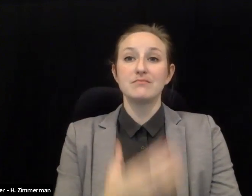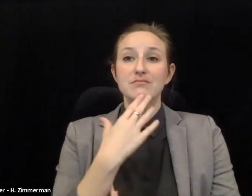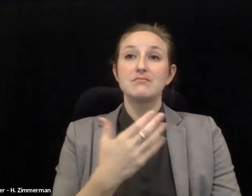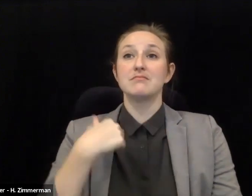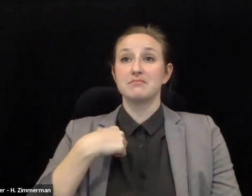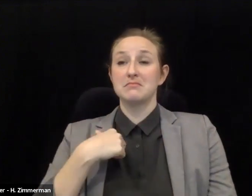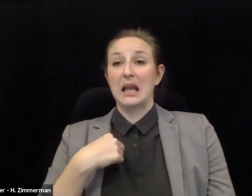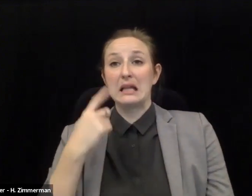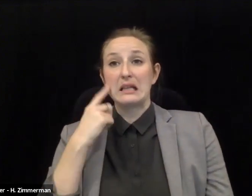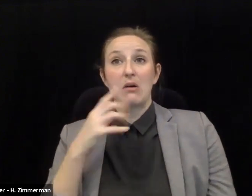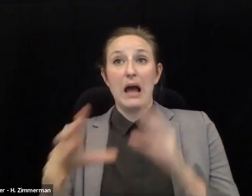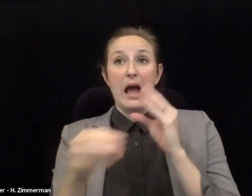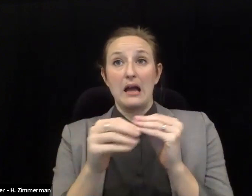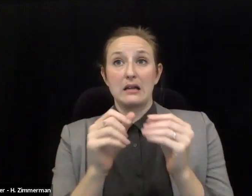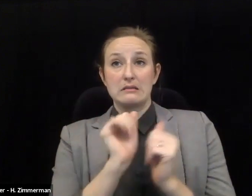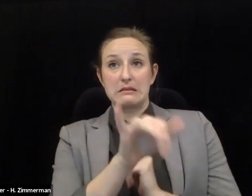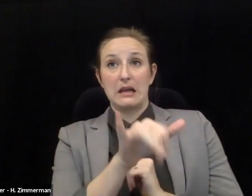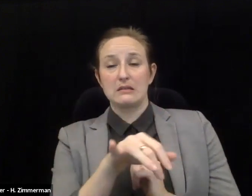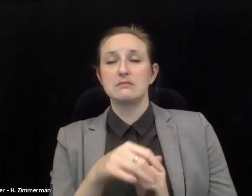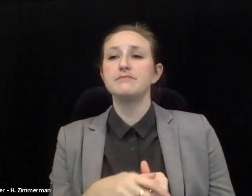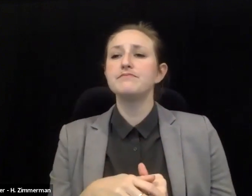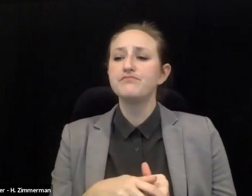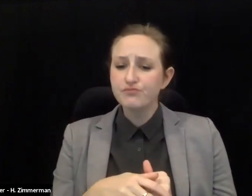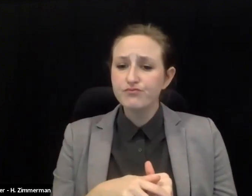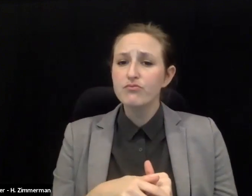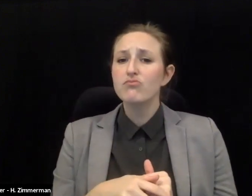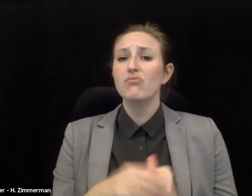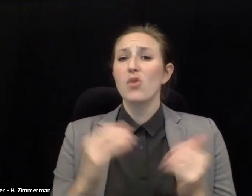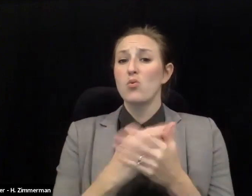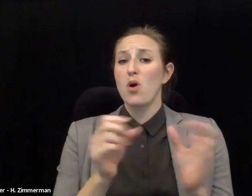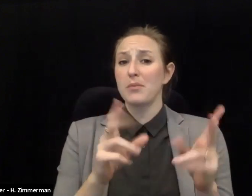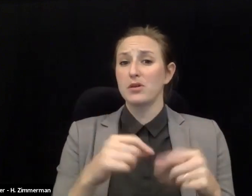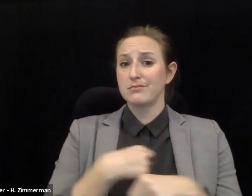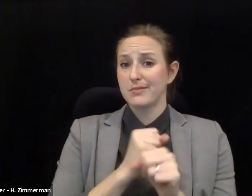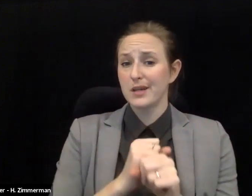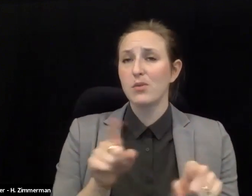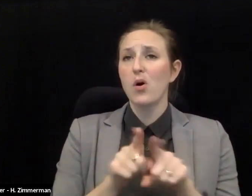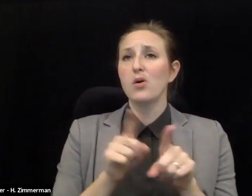I would add to that. It's the new opportunities. That's creating but also very cost effective, like